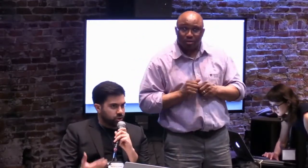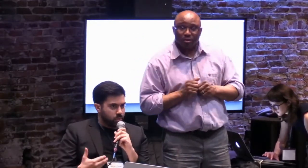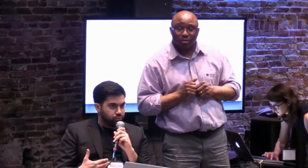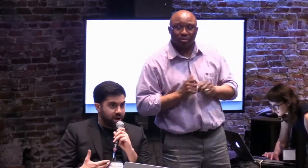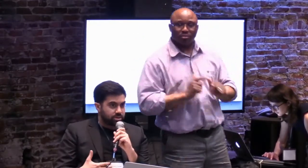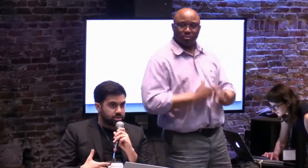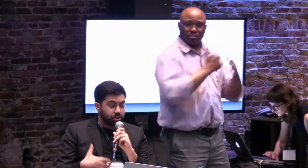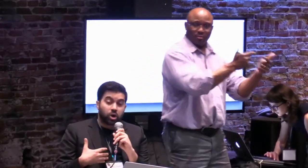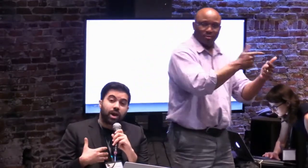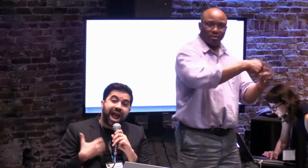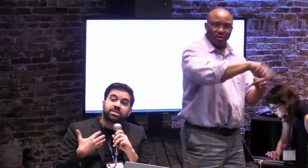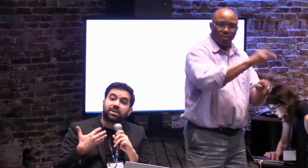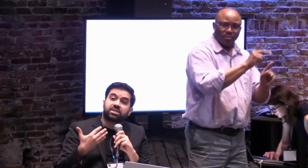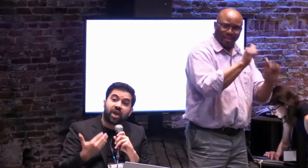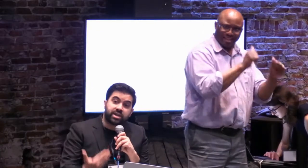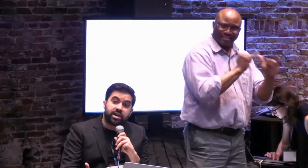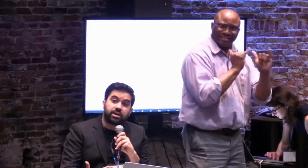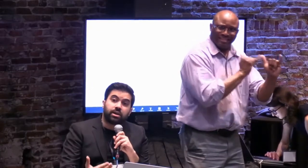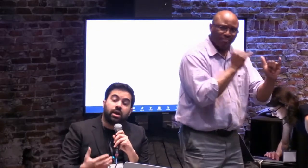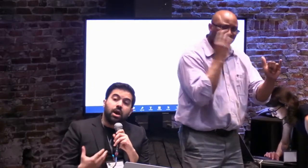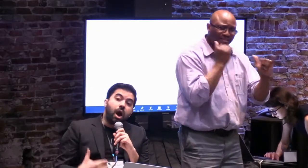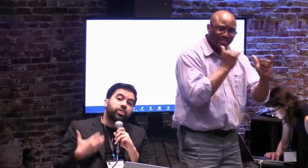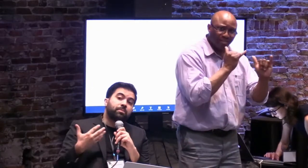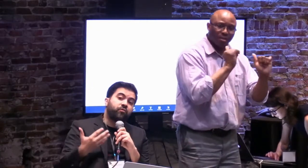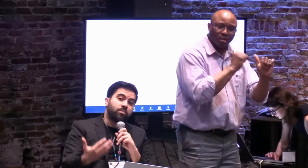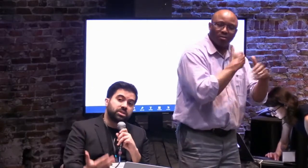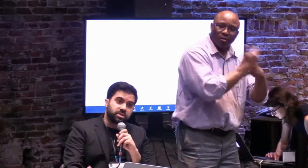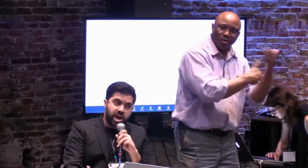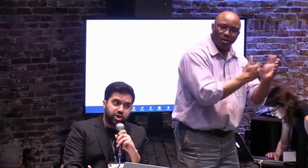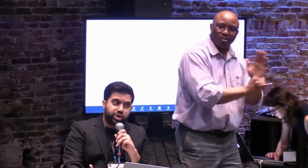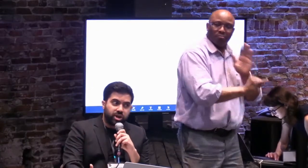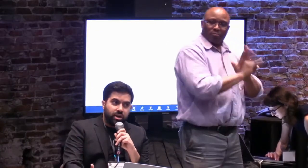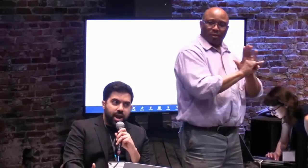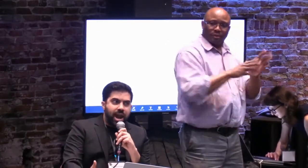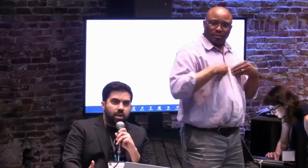to embrace their aspects of identity on the performing stage.